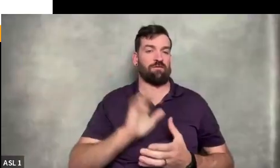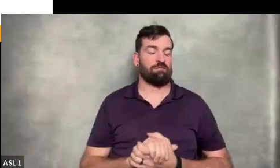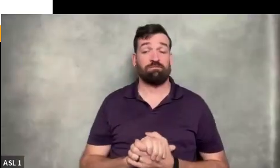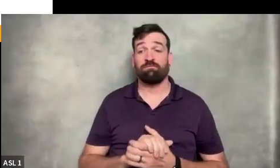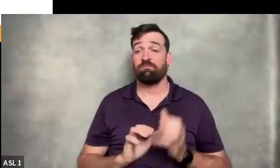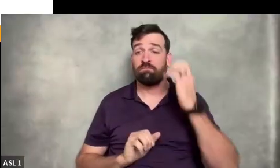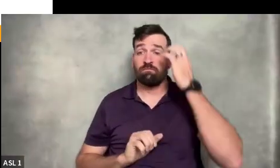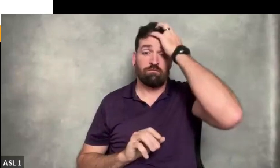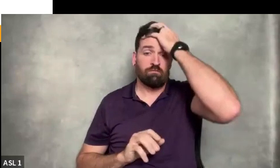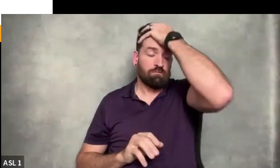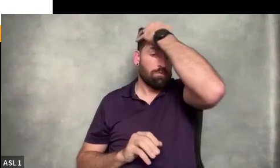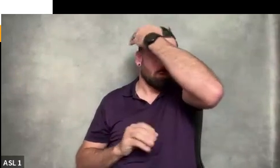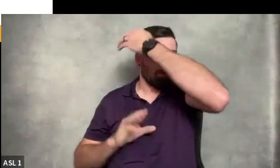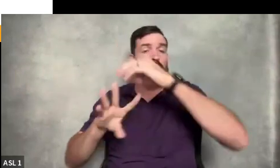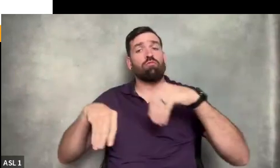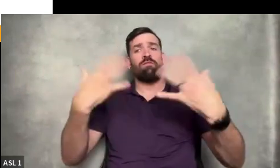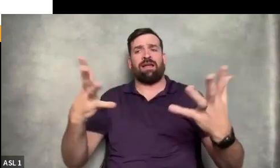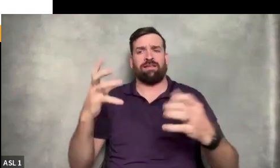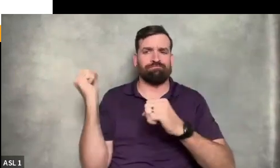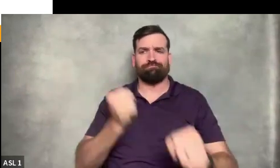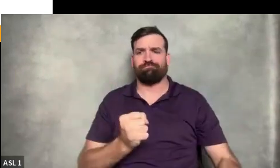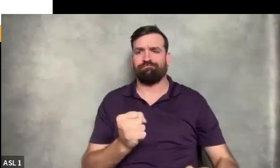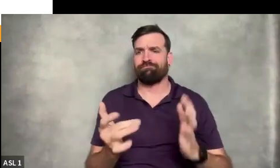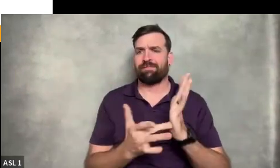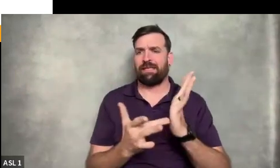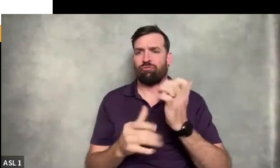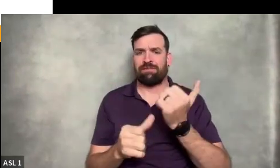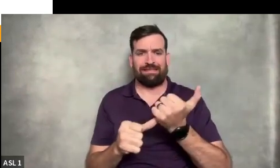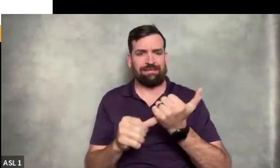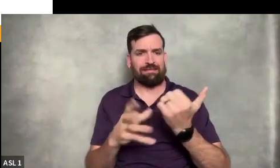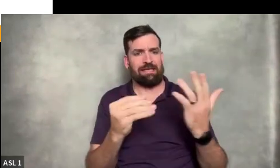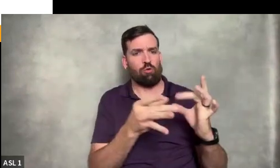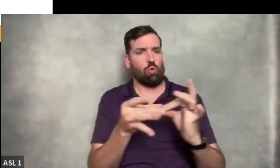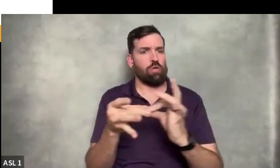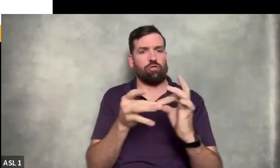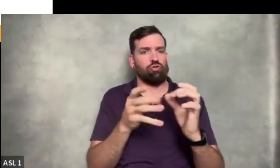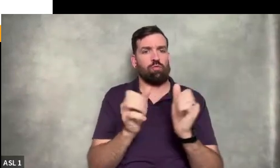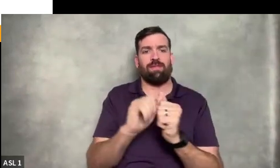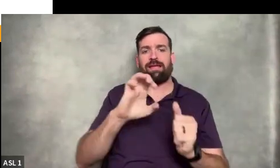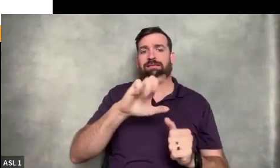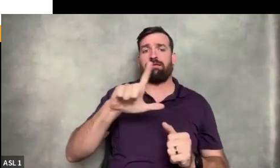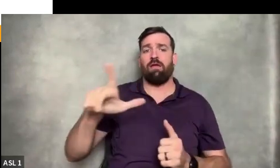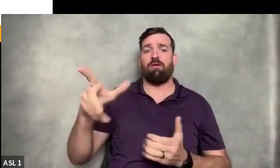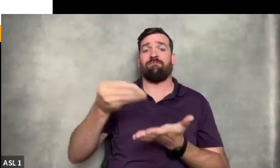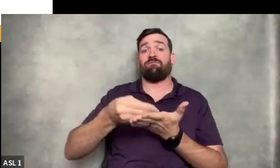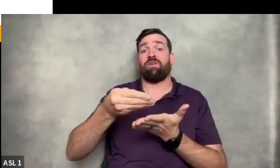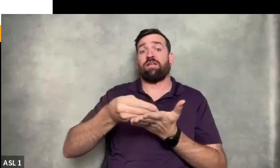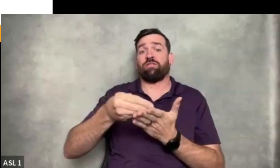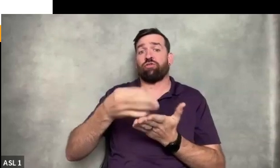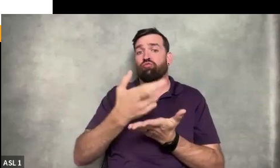robust technical assistance in coordination with ACL-funded resource centers and other partners